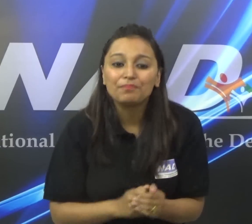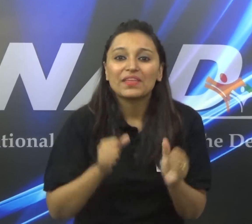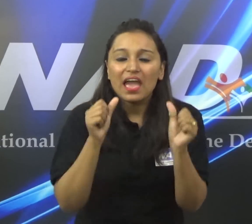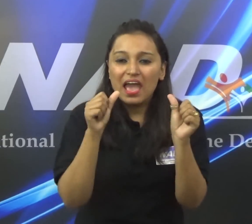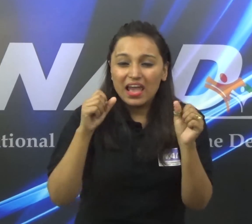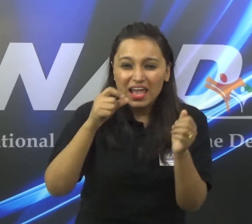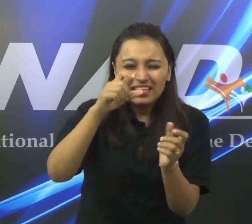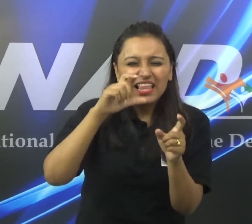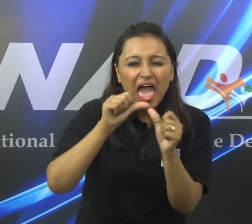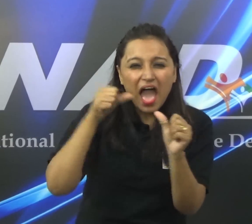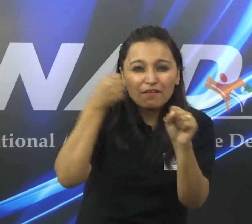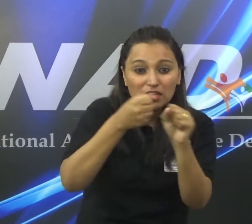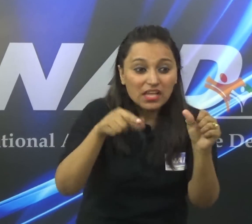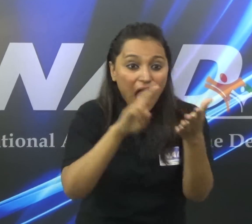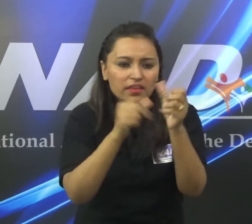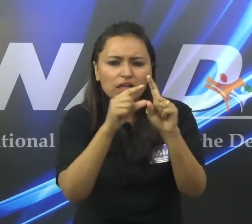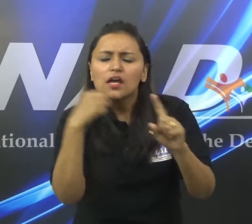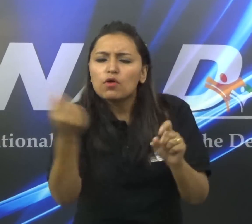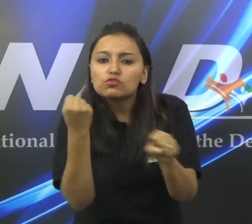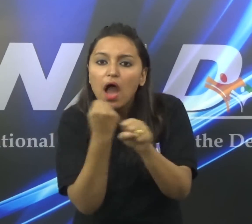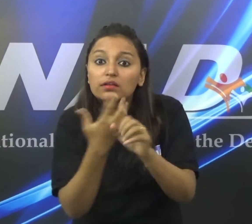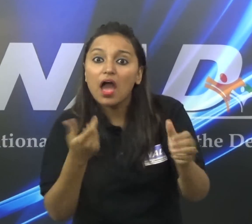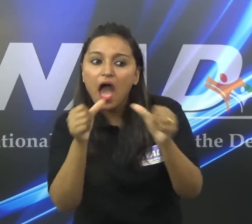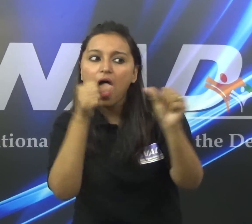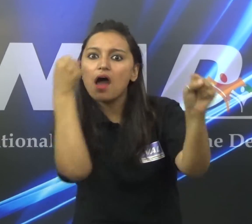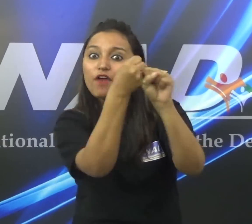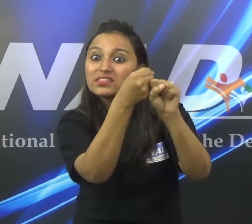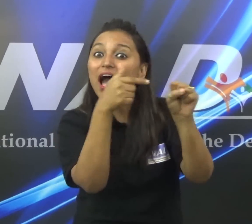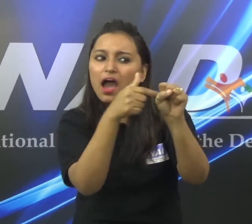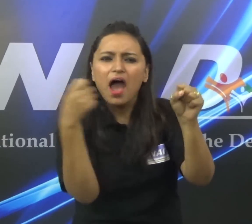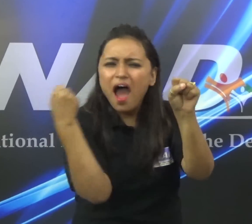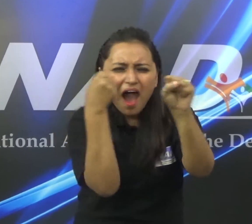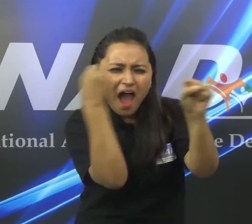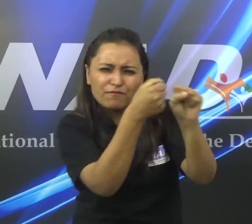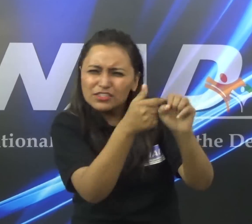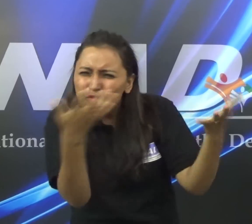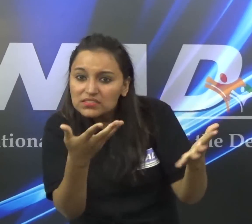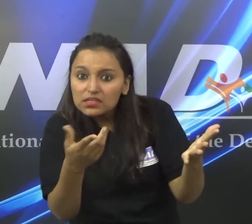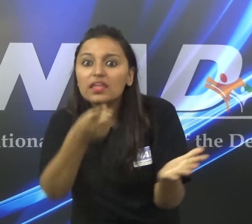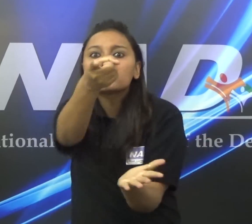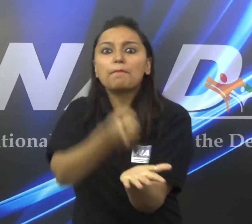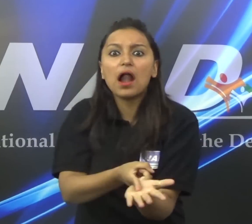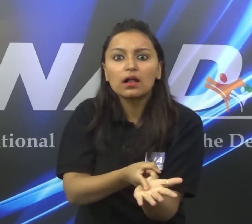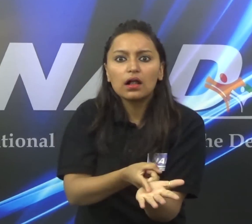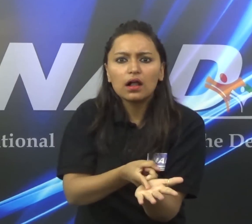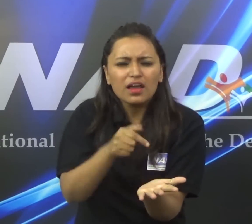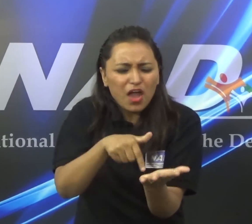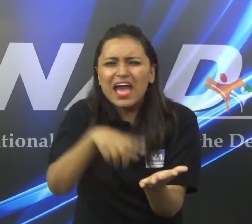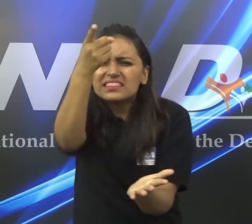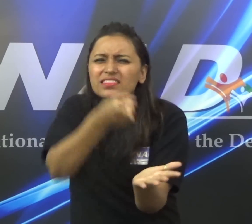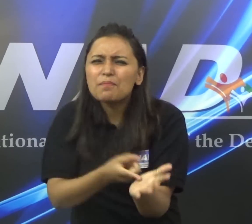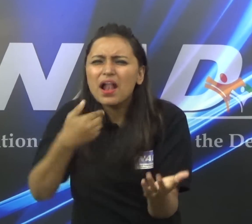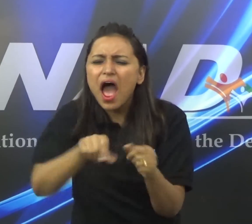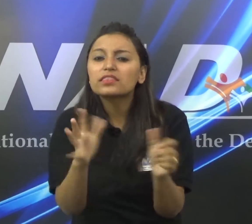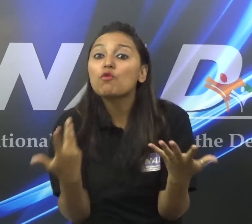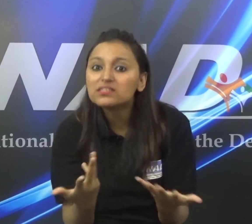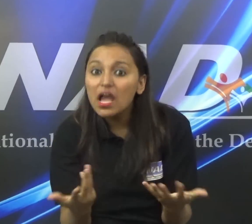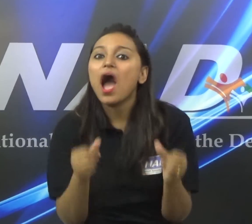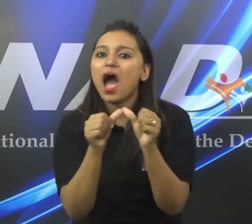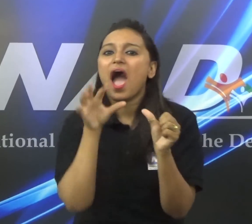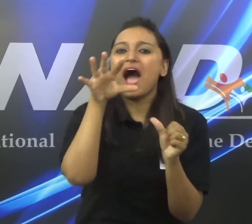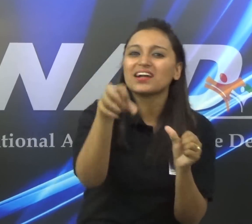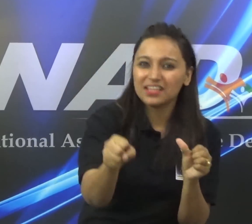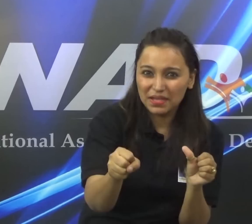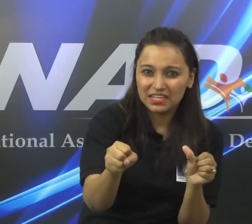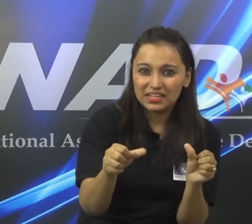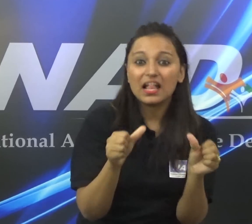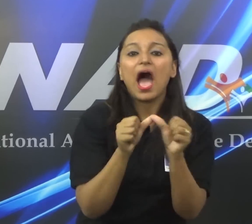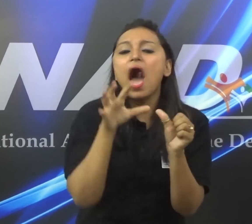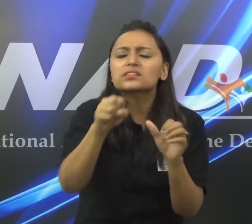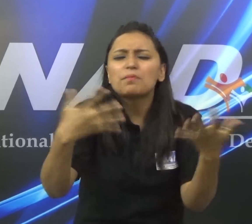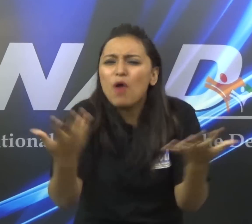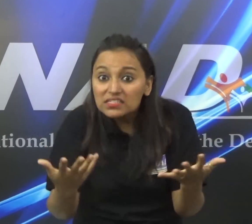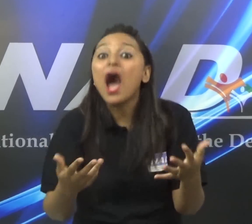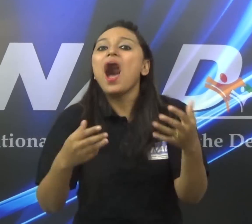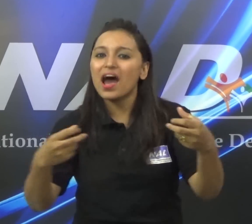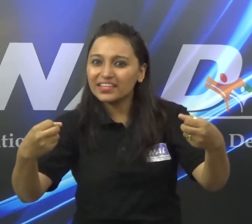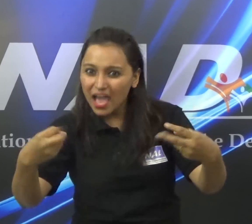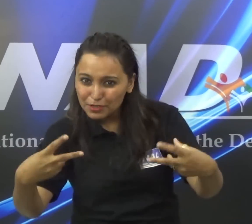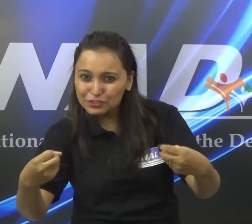NAD works in the area of advocacy. Advocating for the demands of the deaf which include accessibility- captioning,